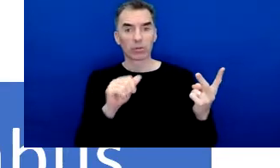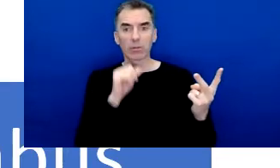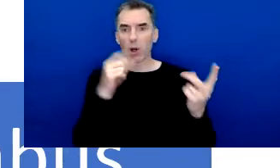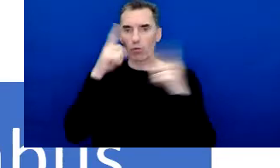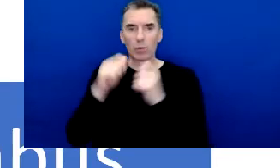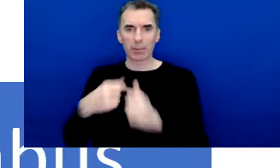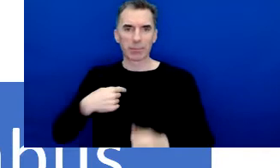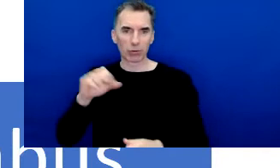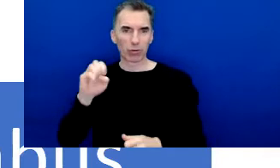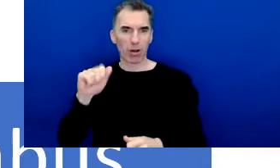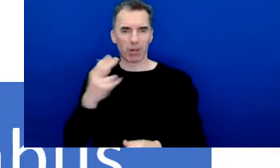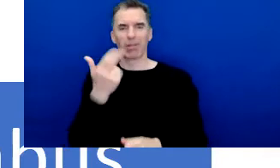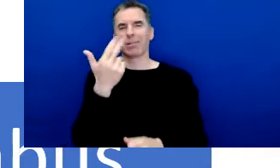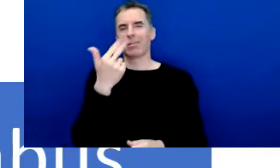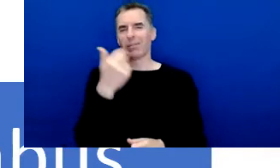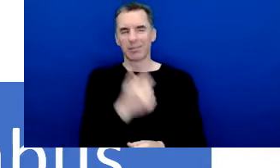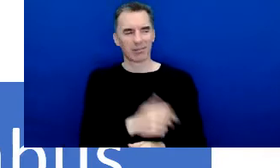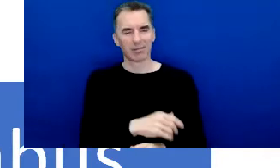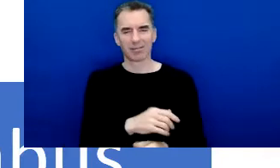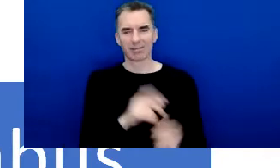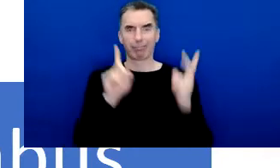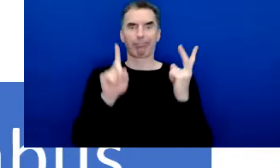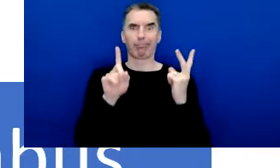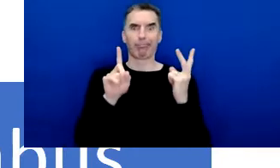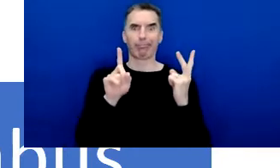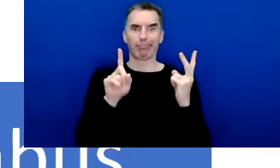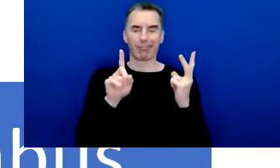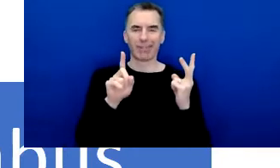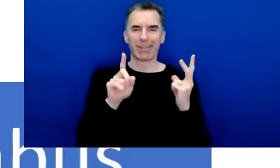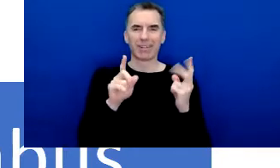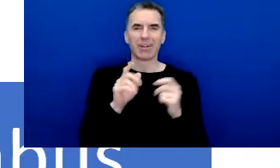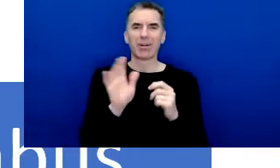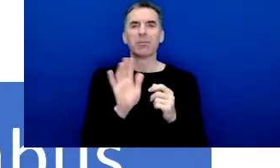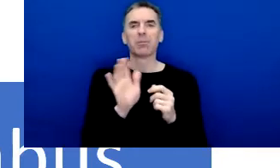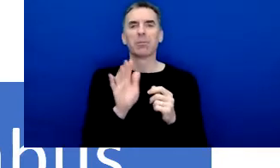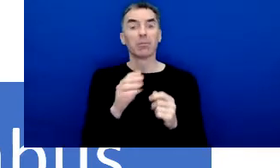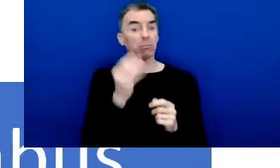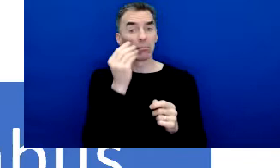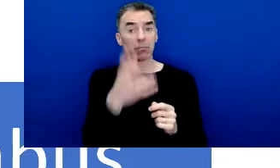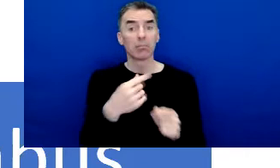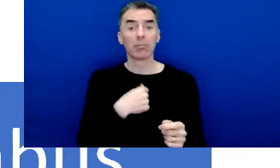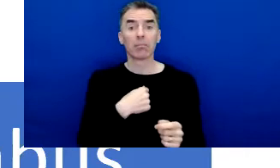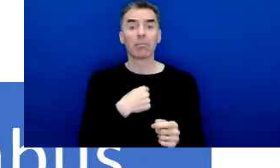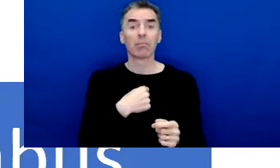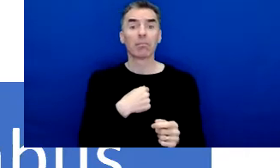My contribution well, and I love the healthy argument